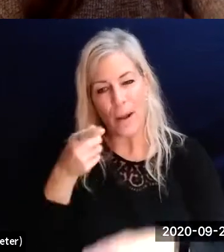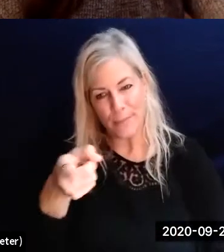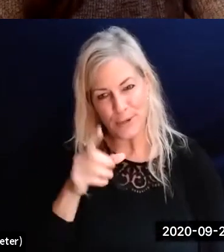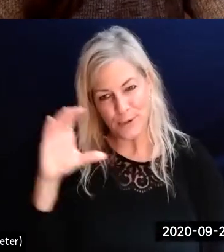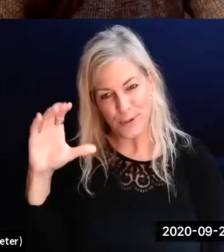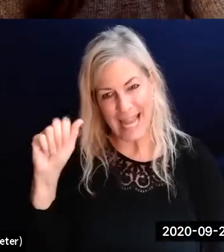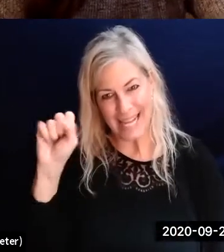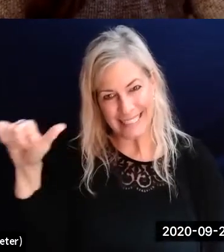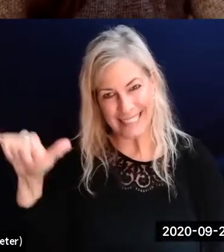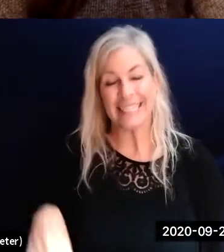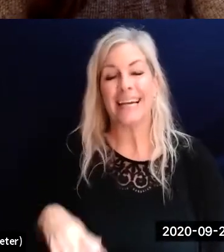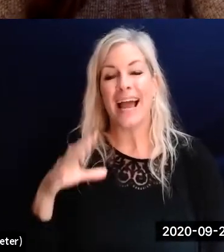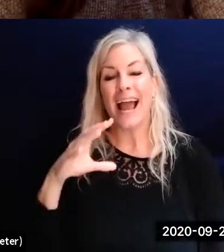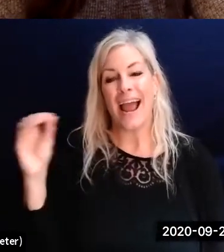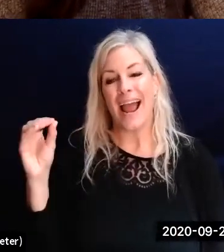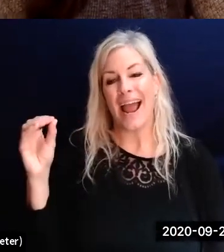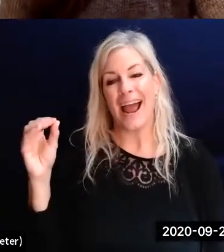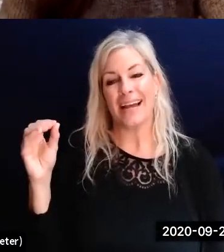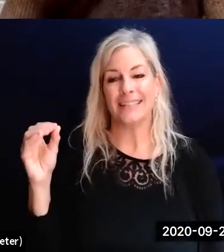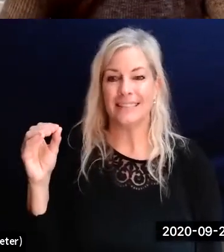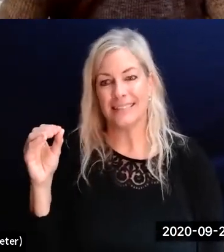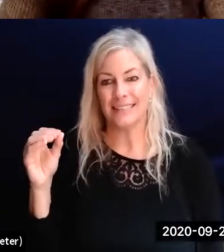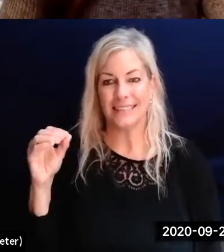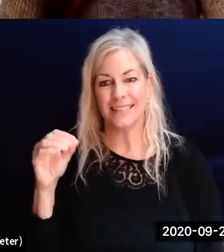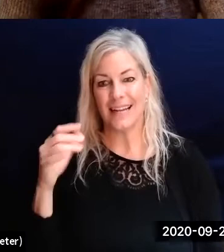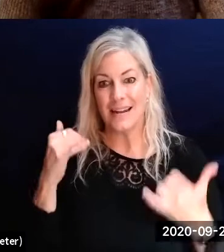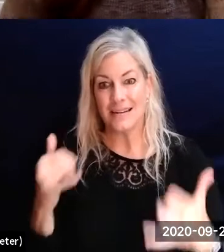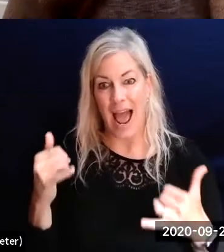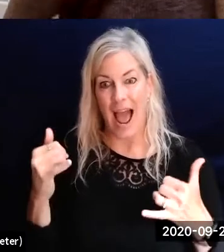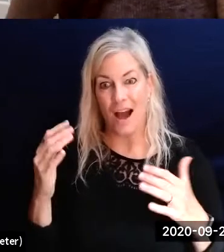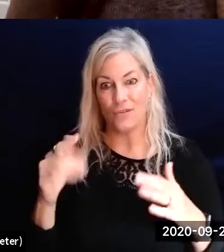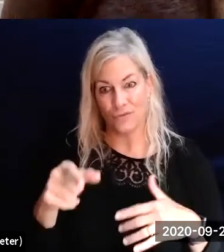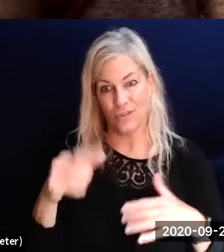And kind of being now an adult who is blind